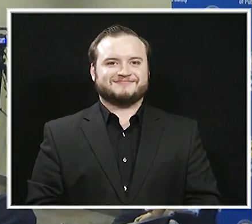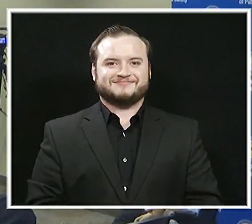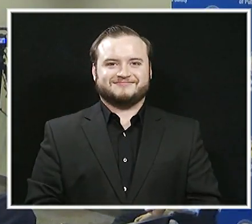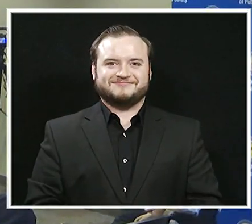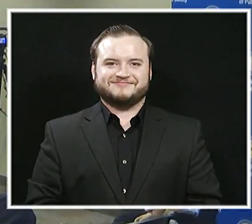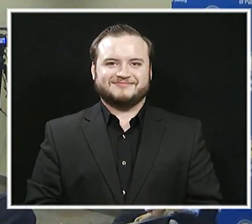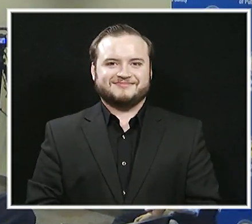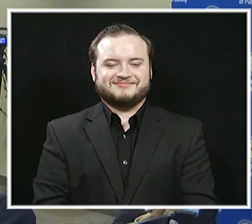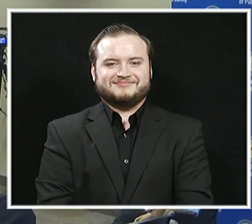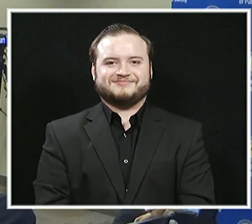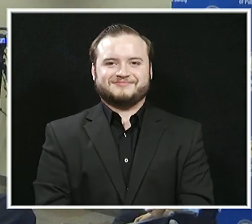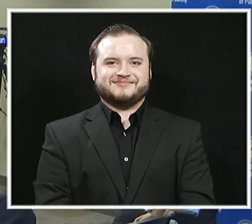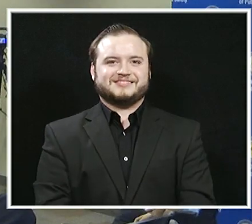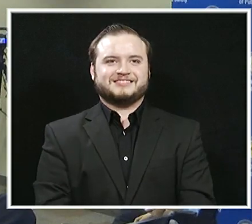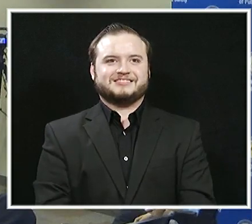It is meaningful. ≫ Thanks, Bruce.